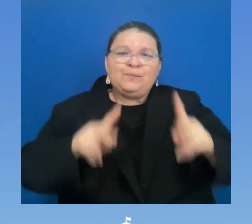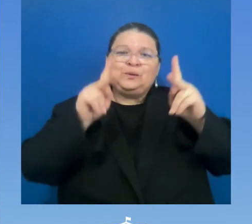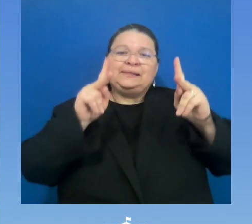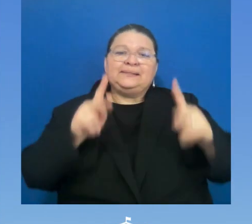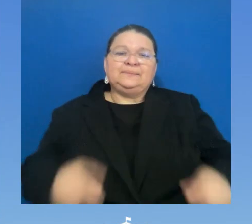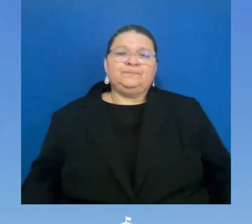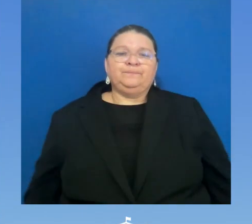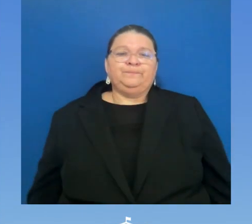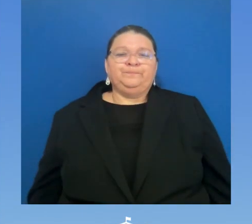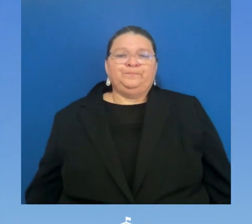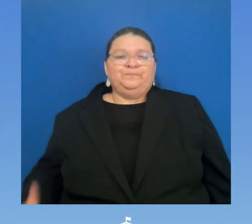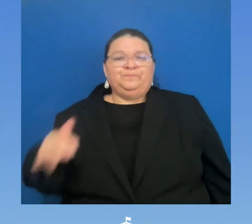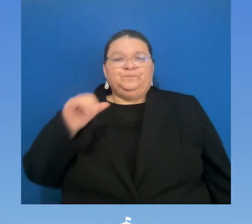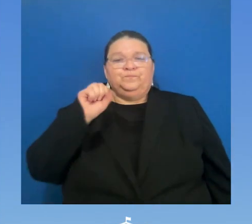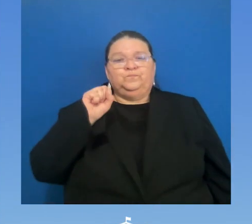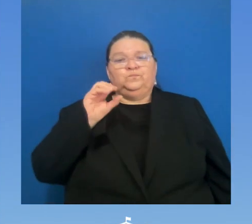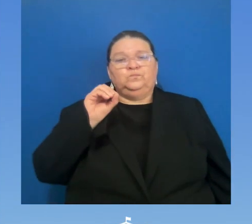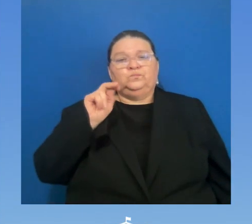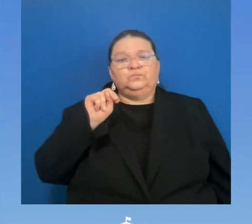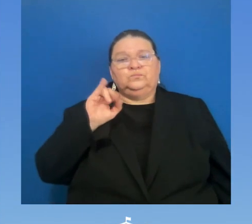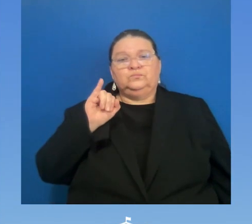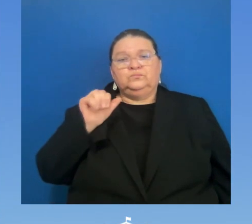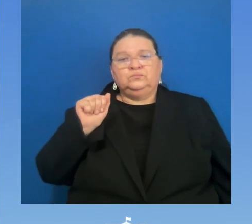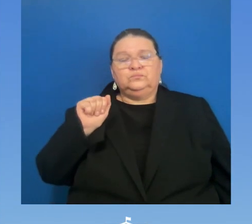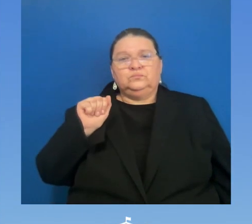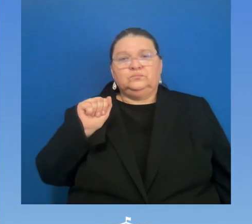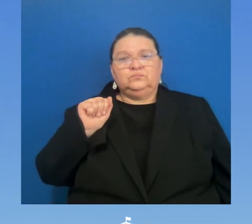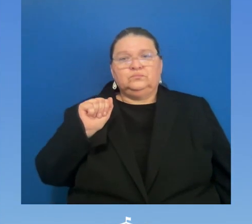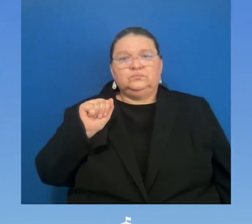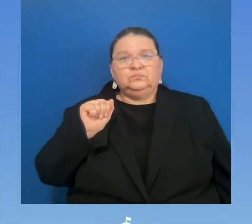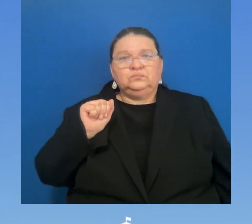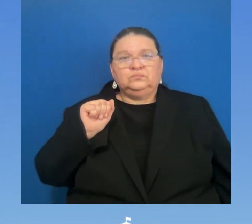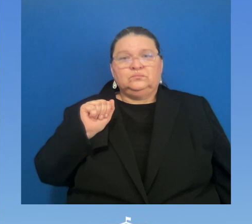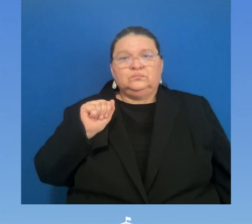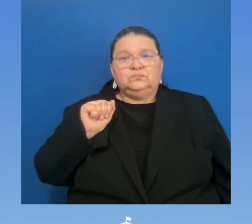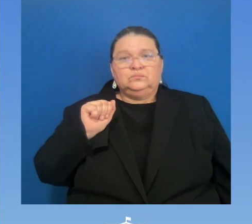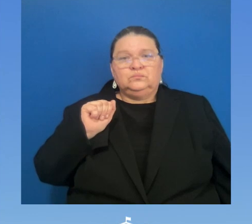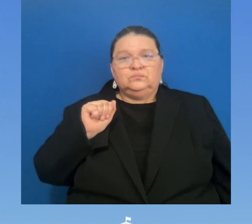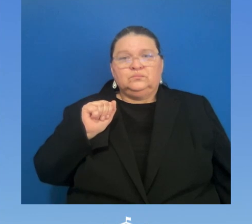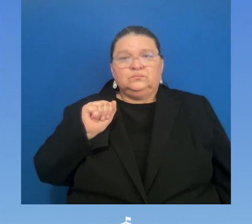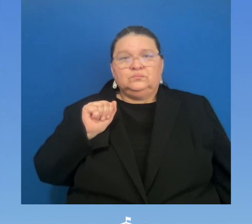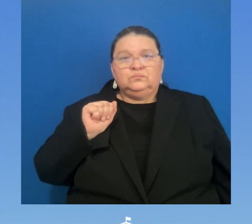about this being something that was important for all of your employees,